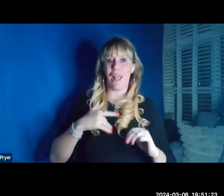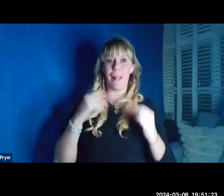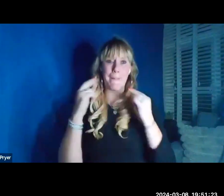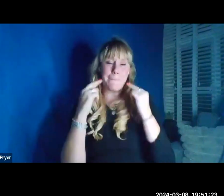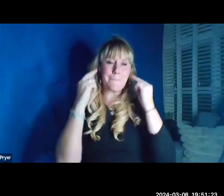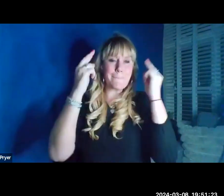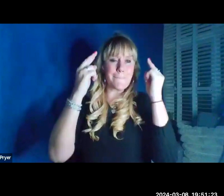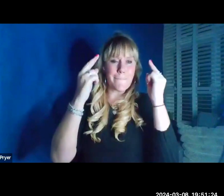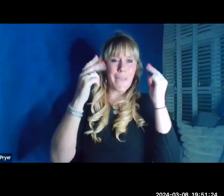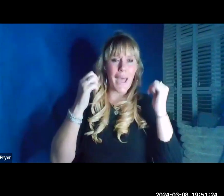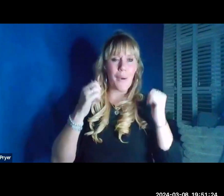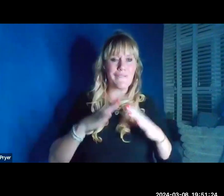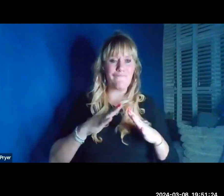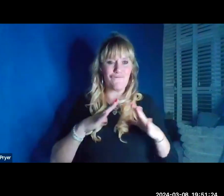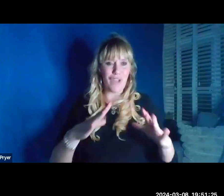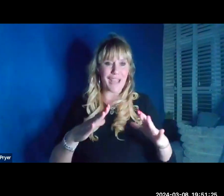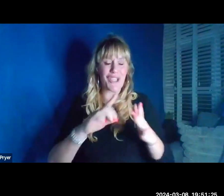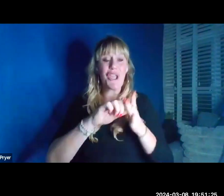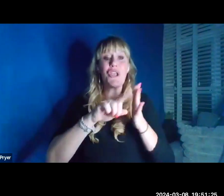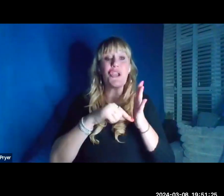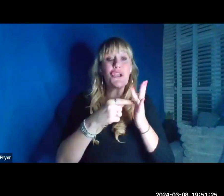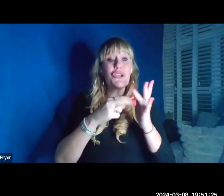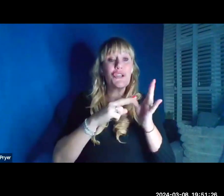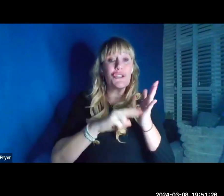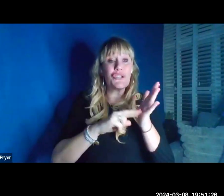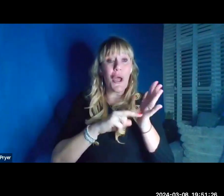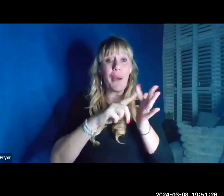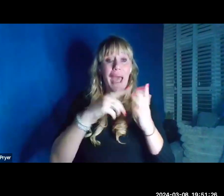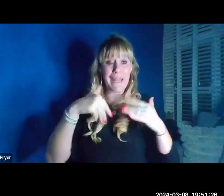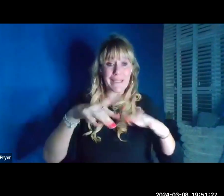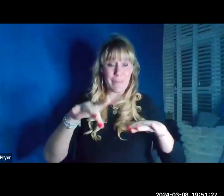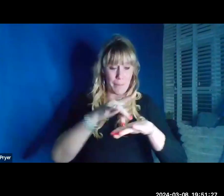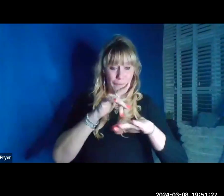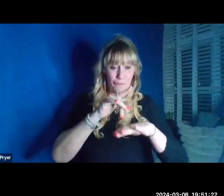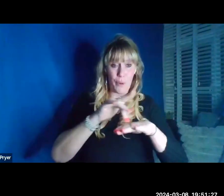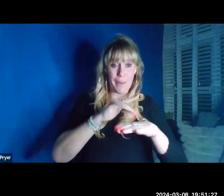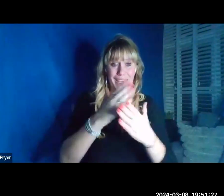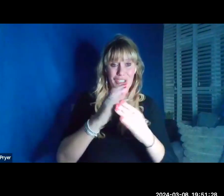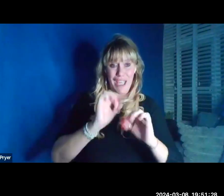Jo anne has been performing and sharing her work with us regularly over the years, and whether it's